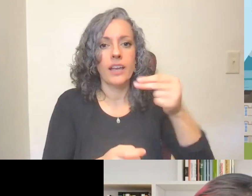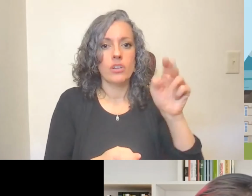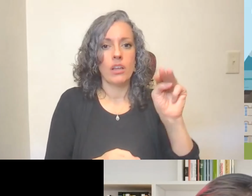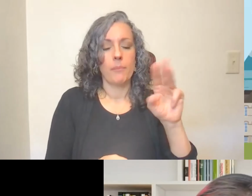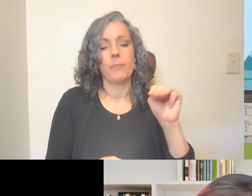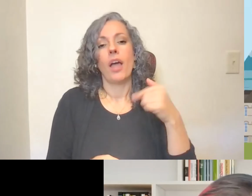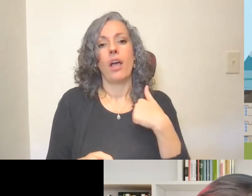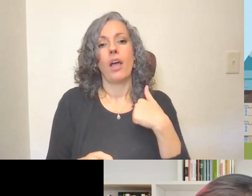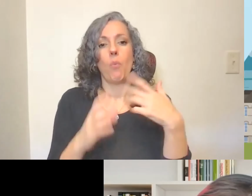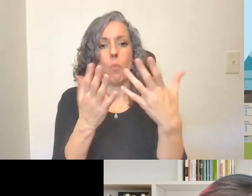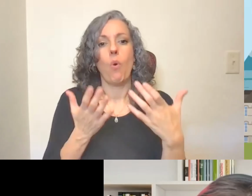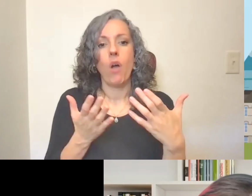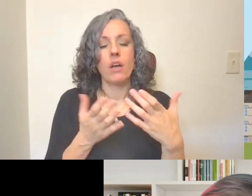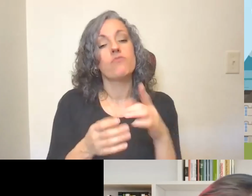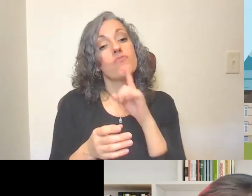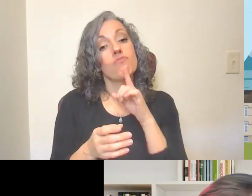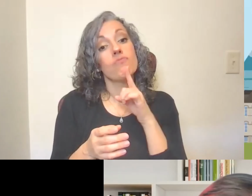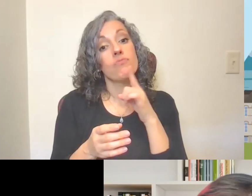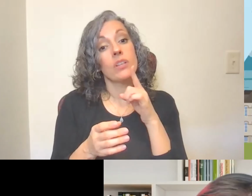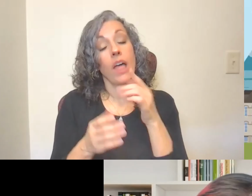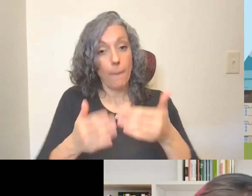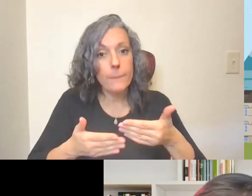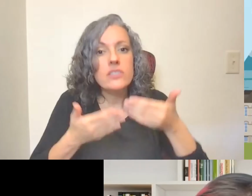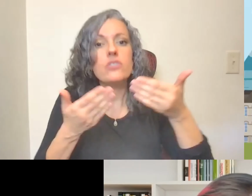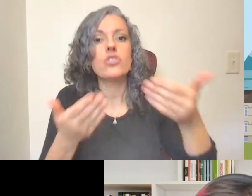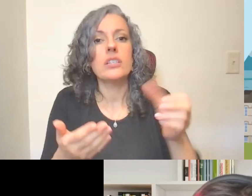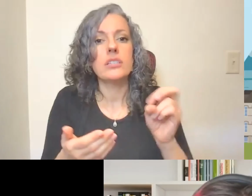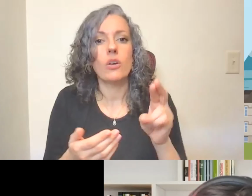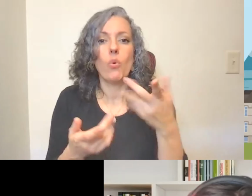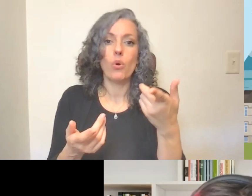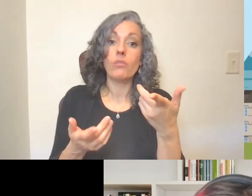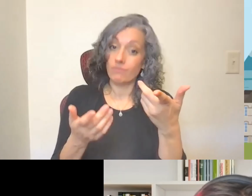the time I'm like suggesting or I'm like, yeah, "I want this to work like that and that." And then,